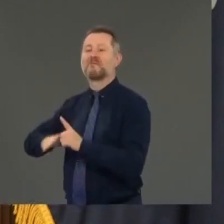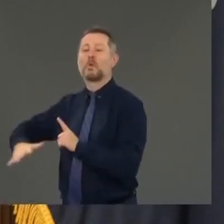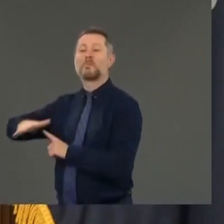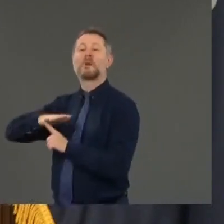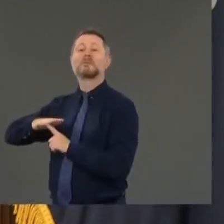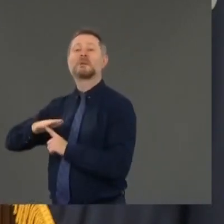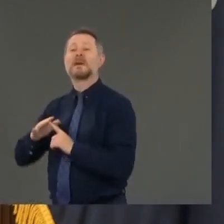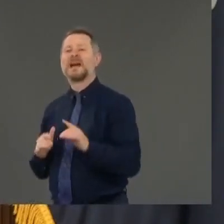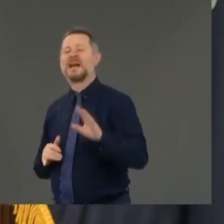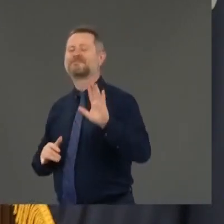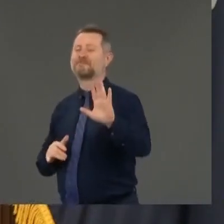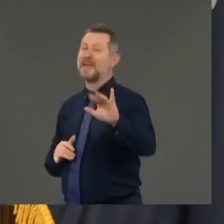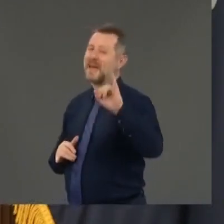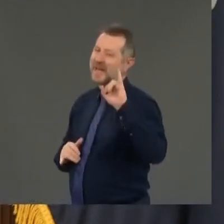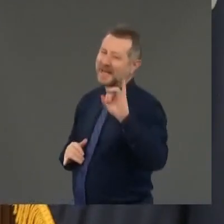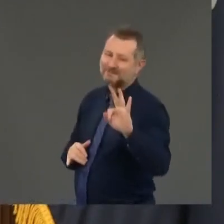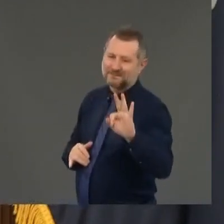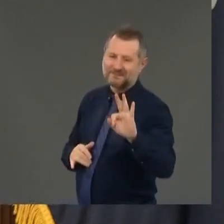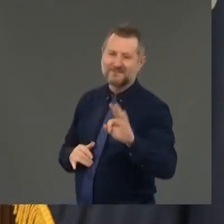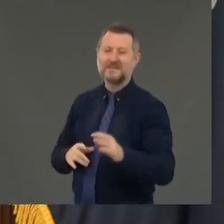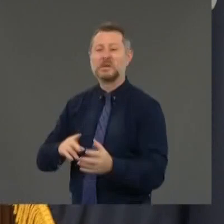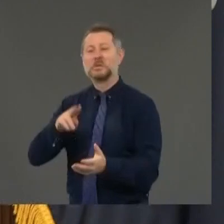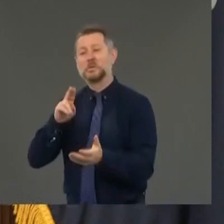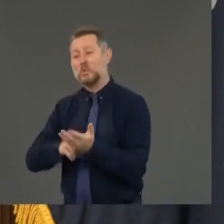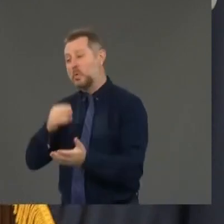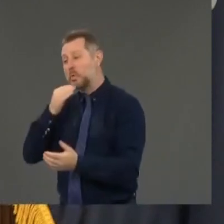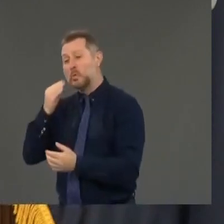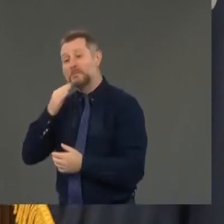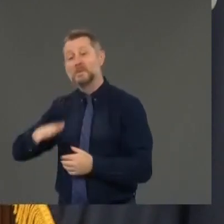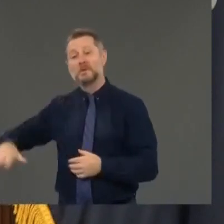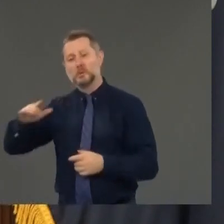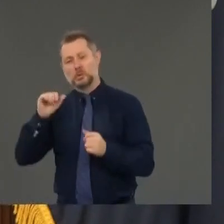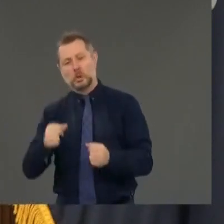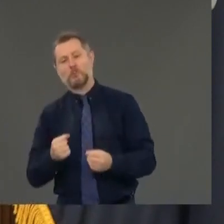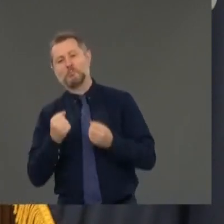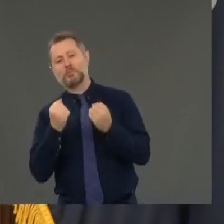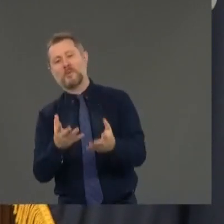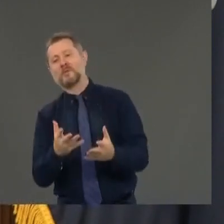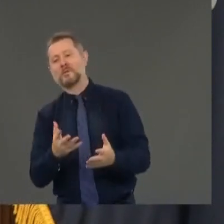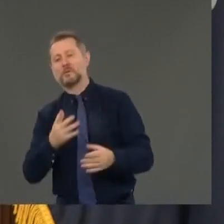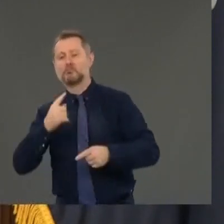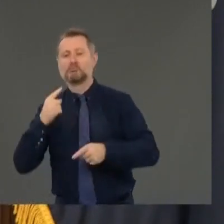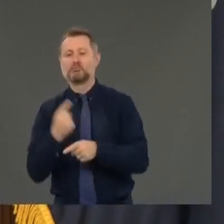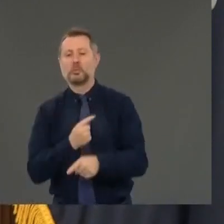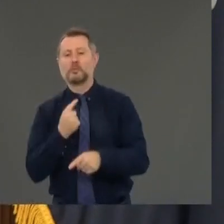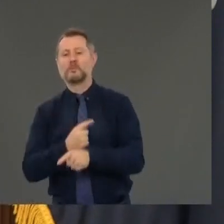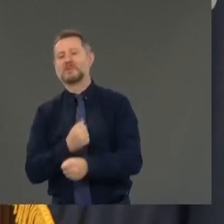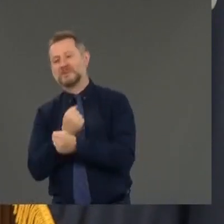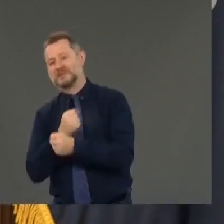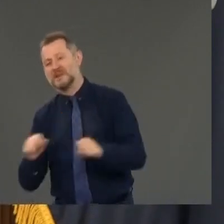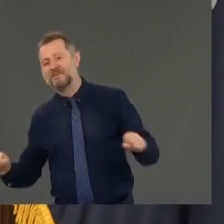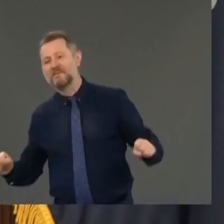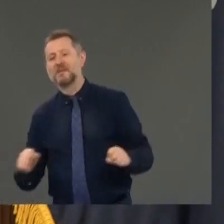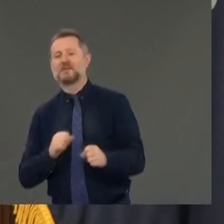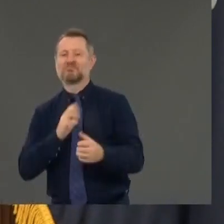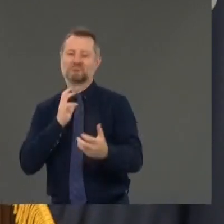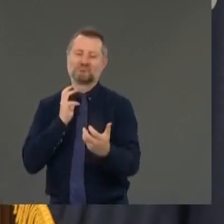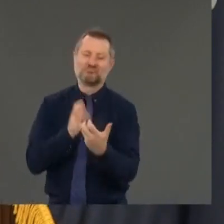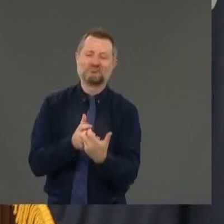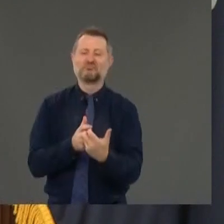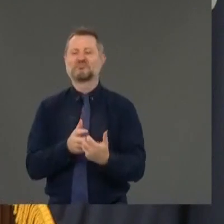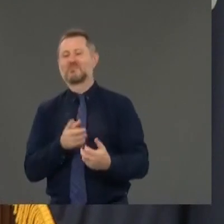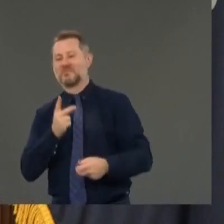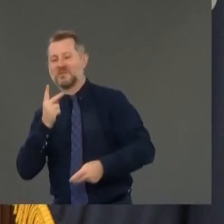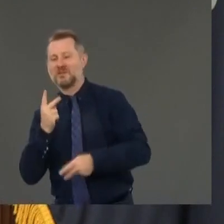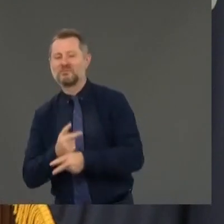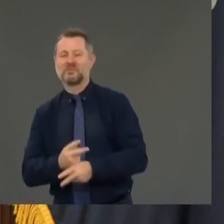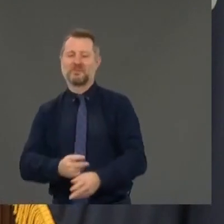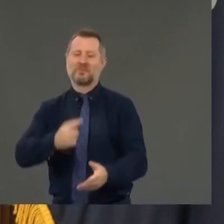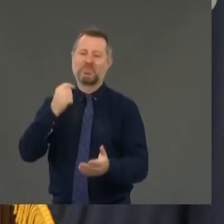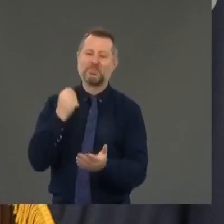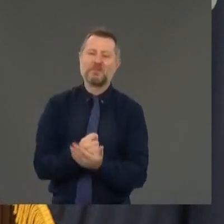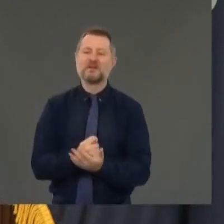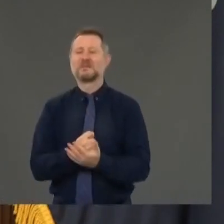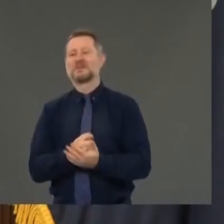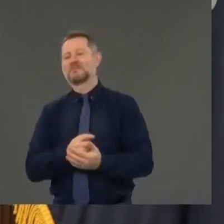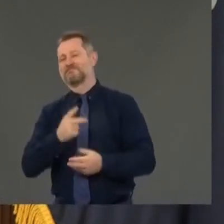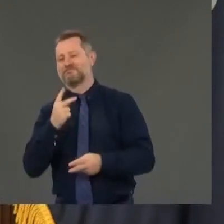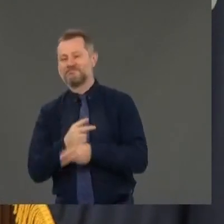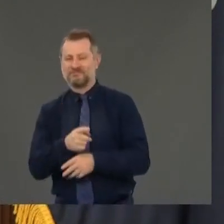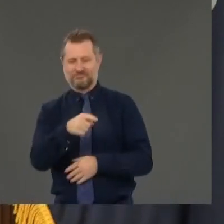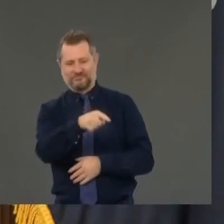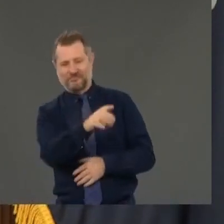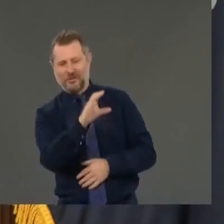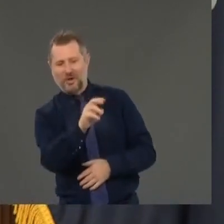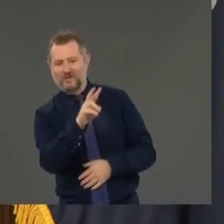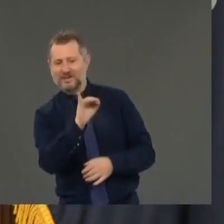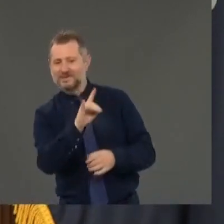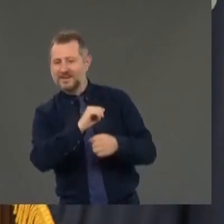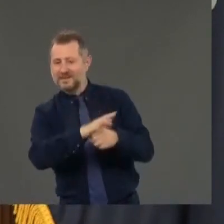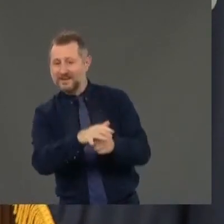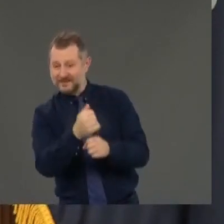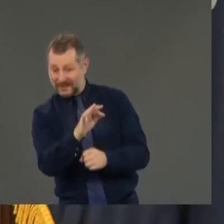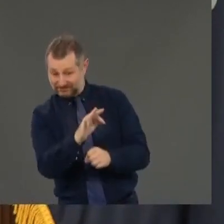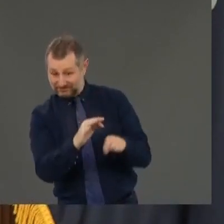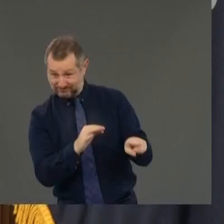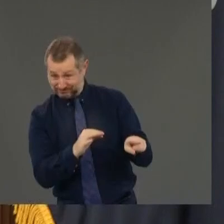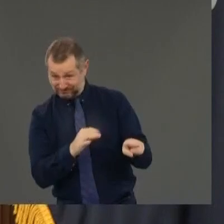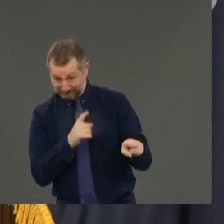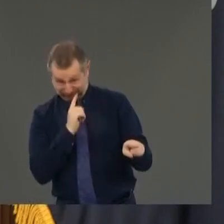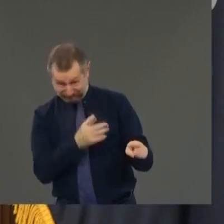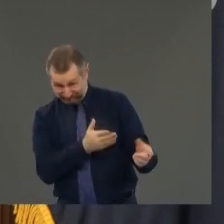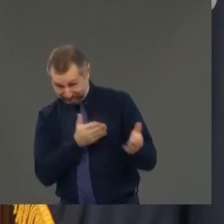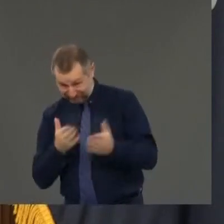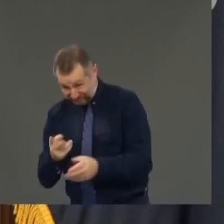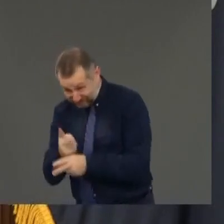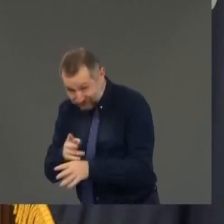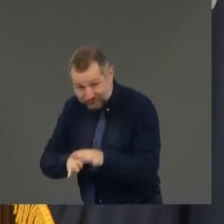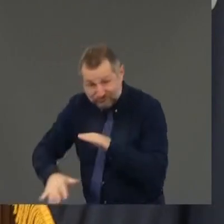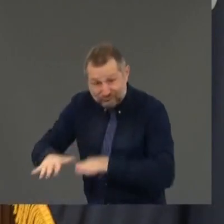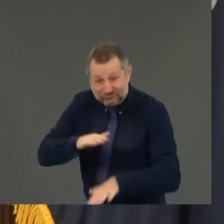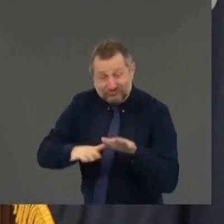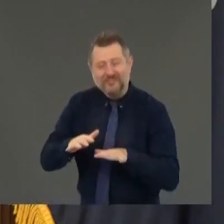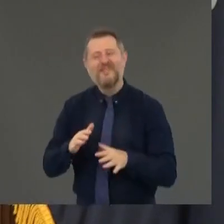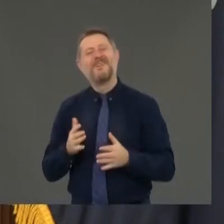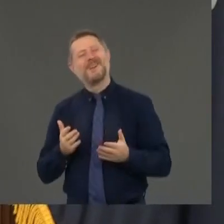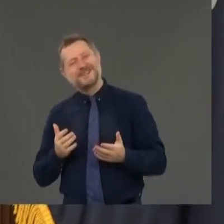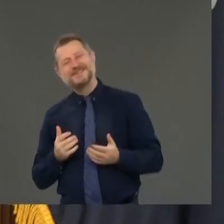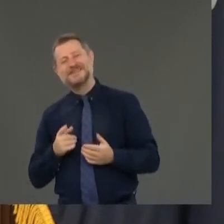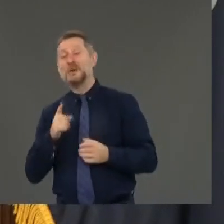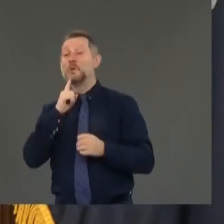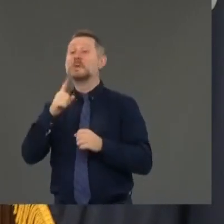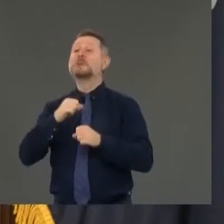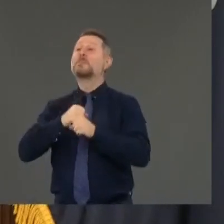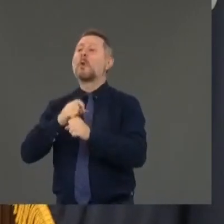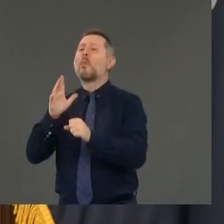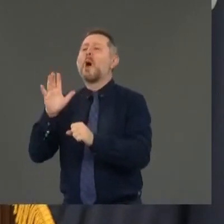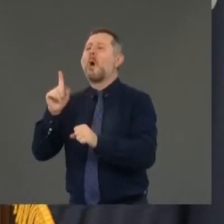AND A NURSING HOME IS A BETTER